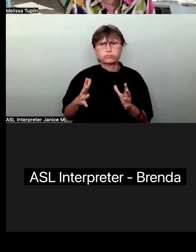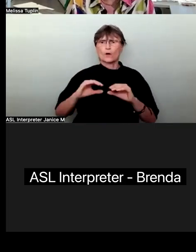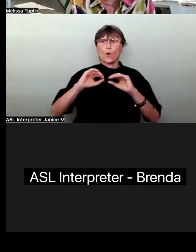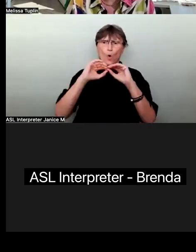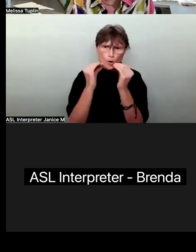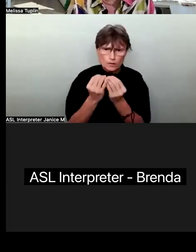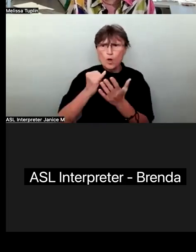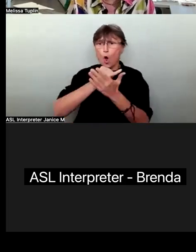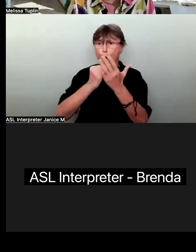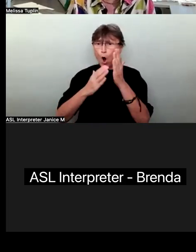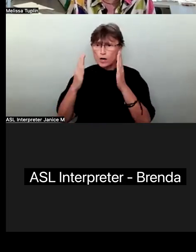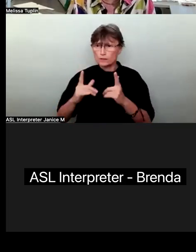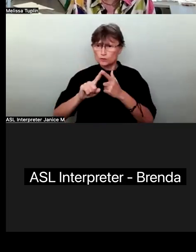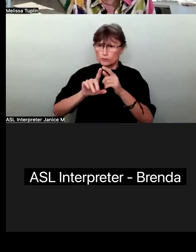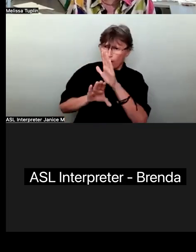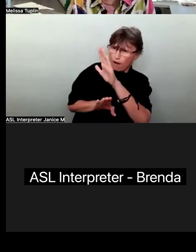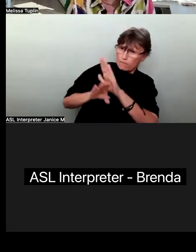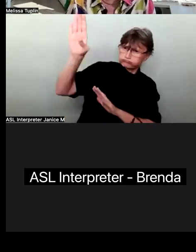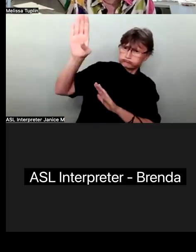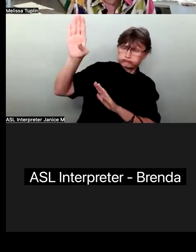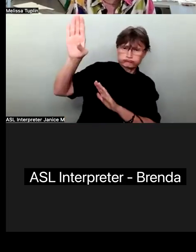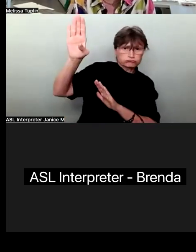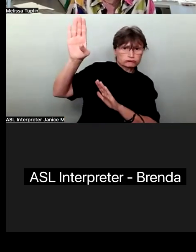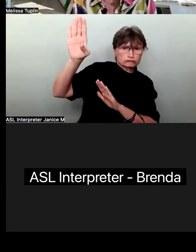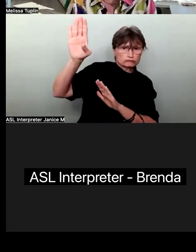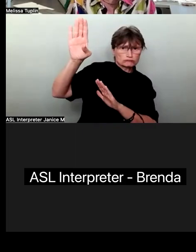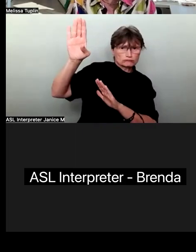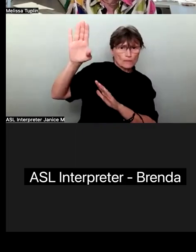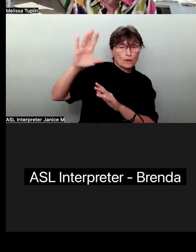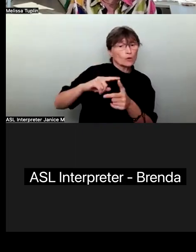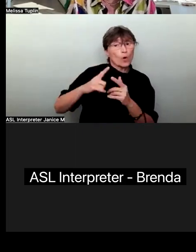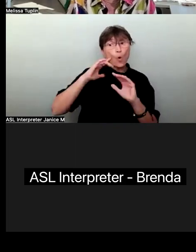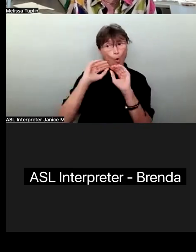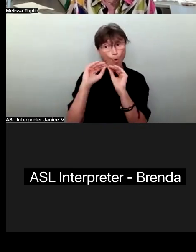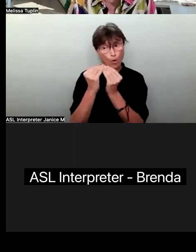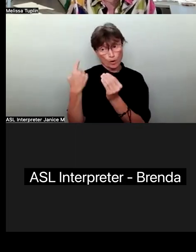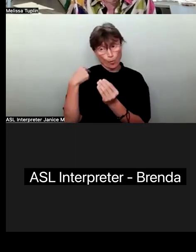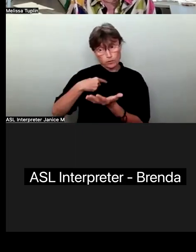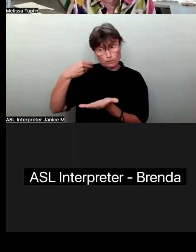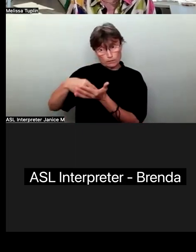the city. So for the organizations that we fund, this means that grantees are ensuring